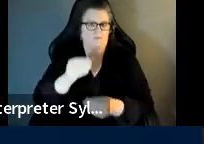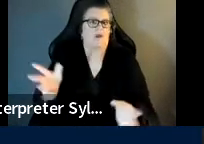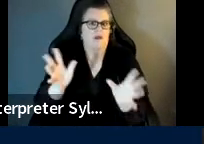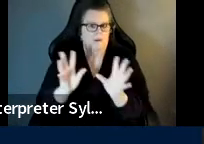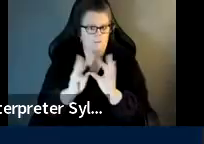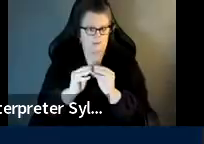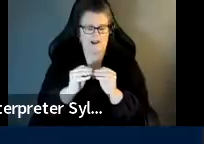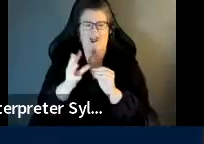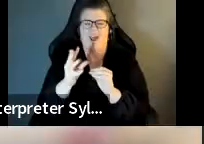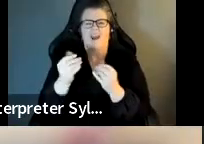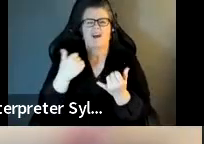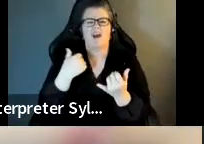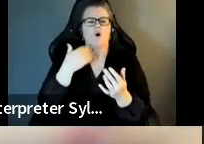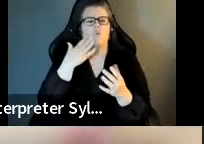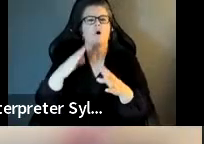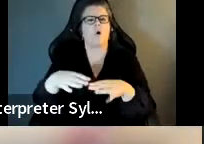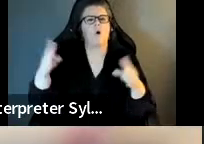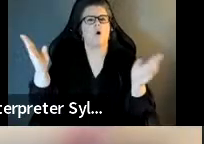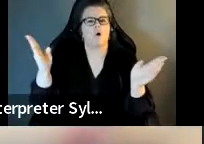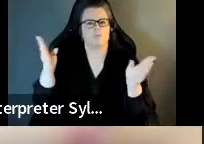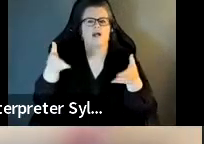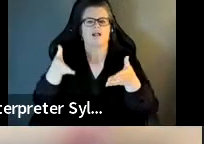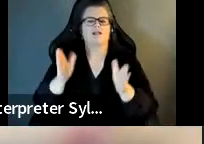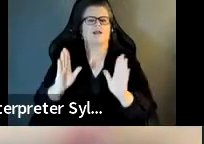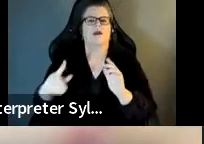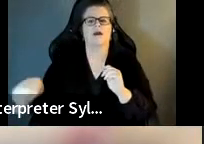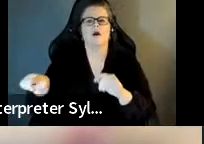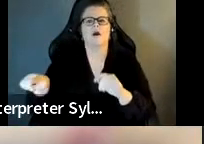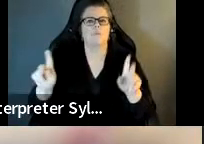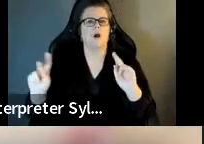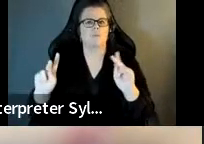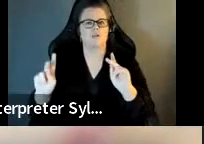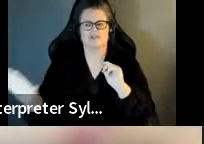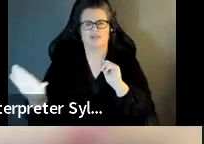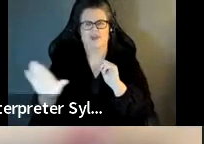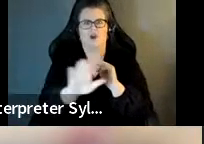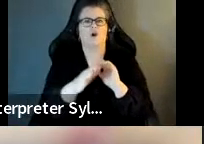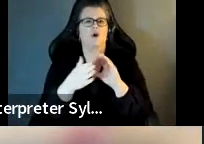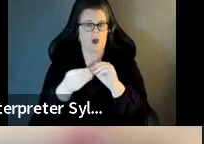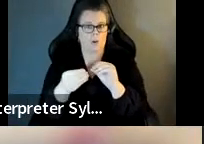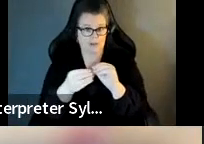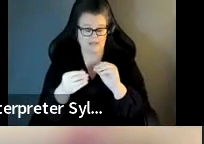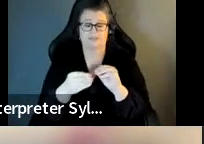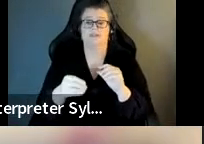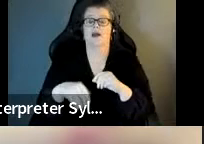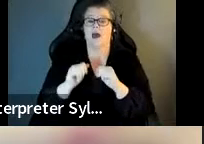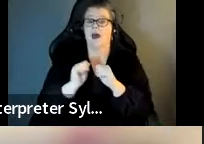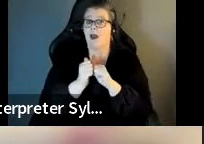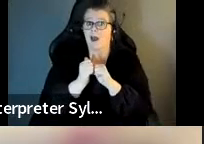And so let's just talk about what -- how to be able to submit public comments, okay?